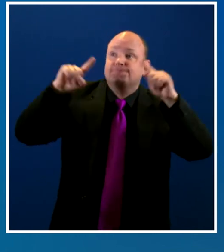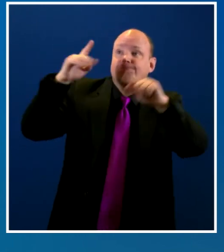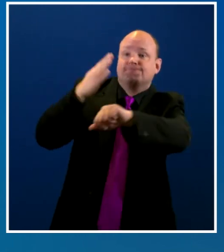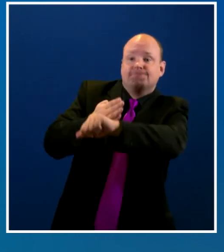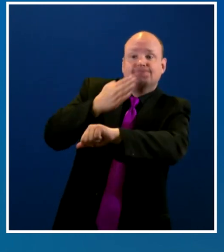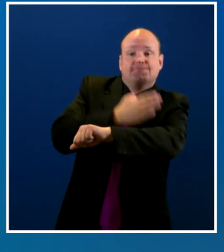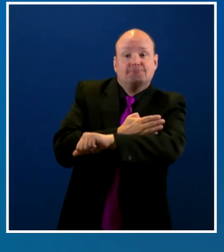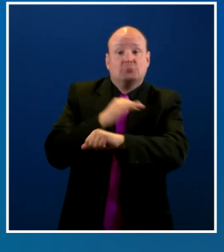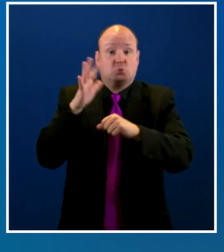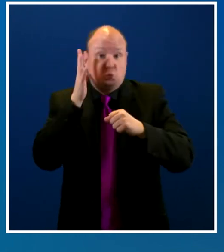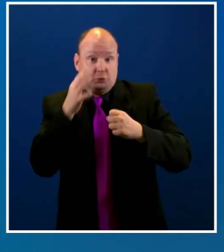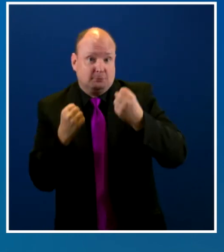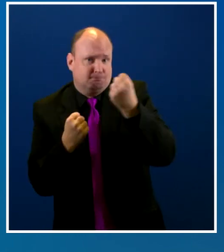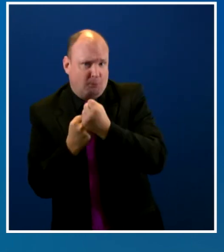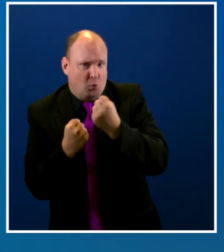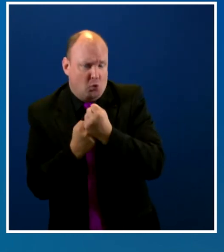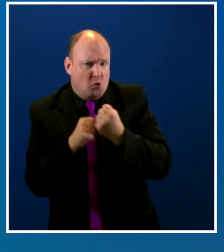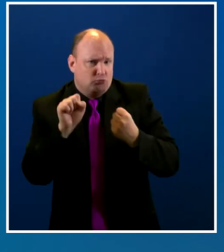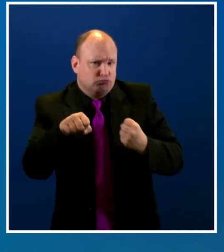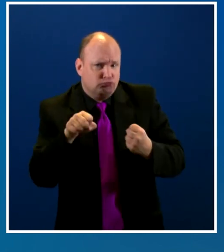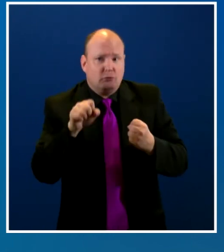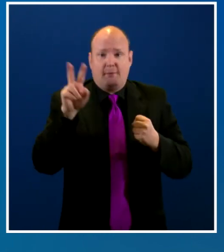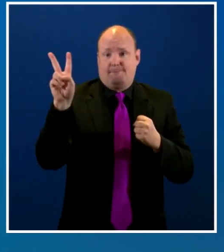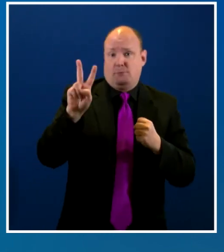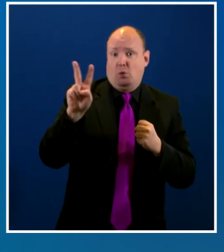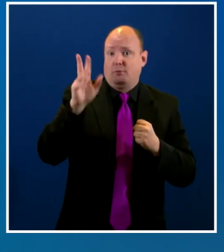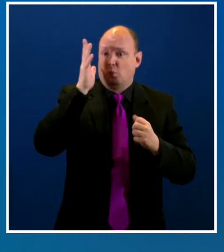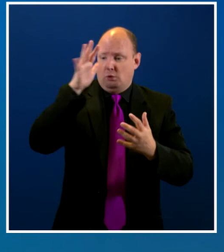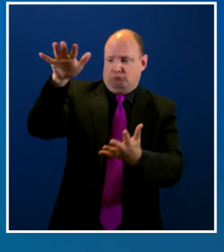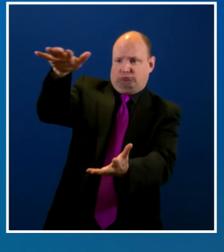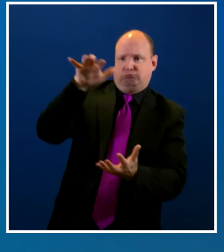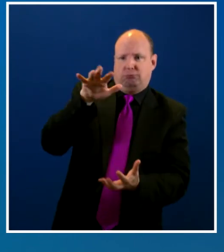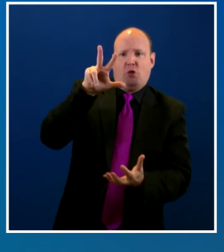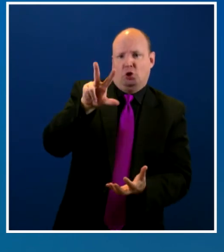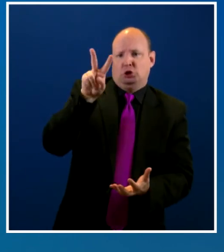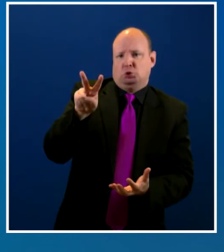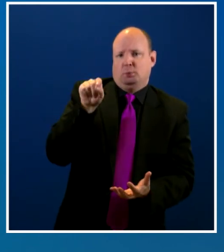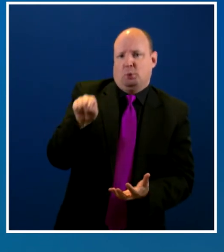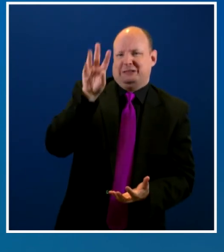The City of Vancouver will receive $32.6 million from the